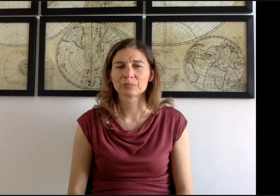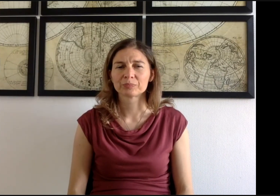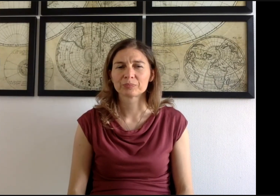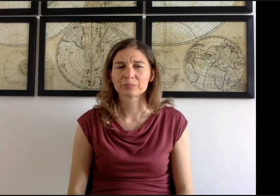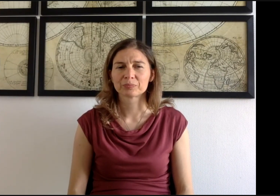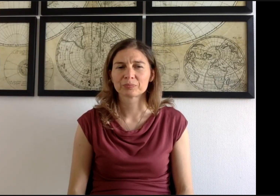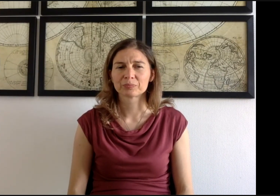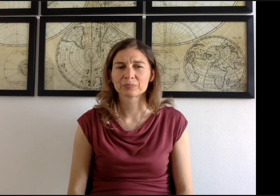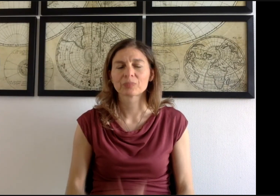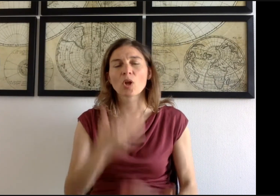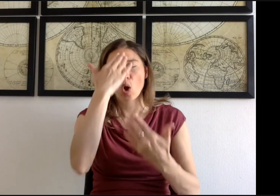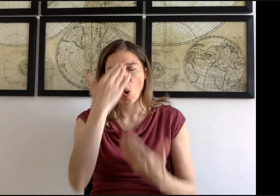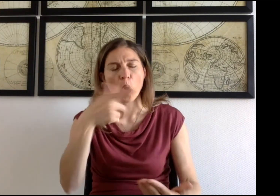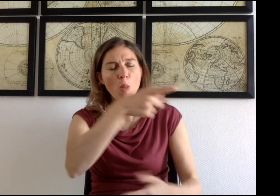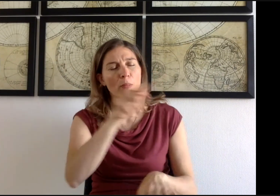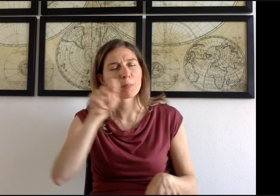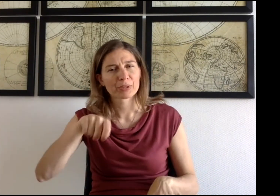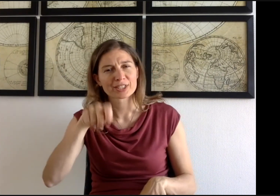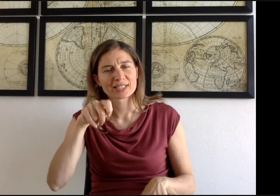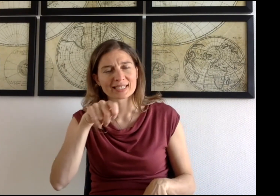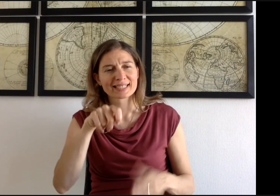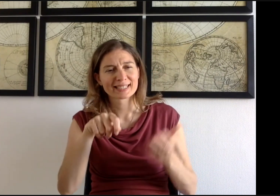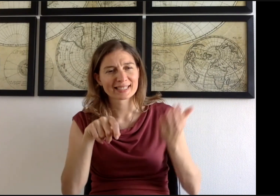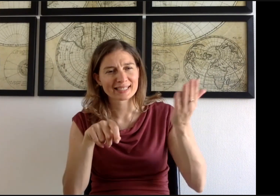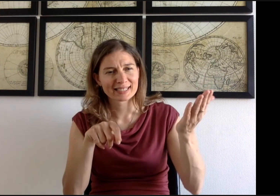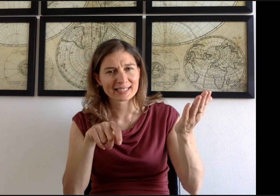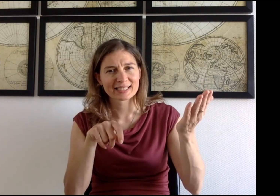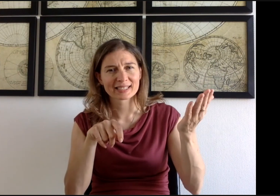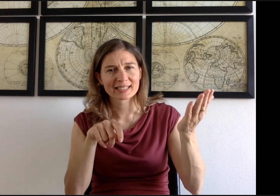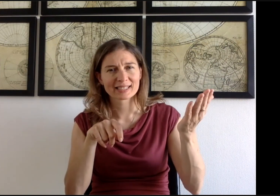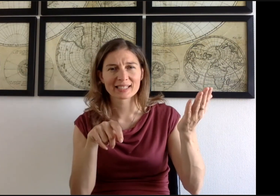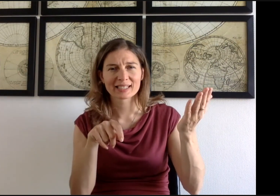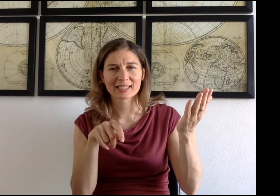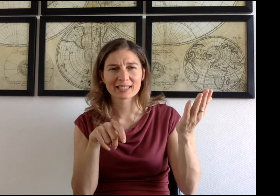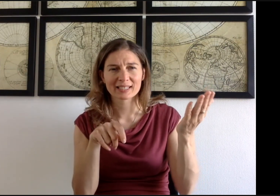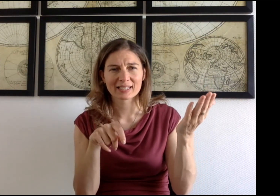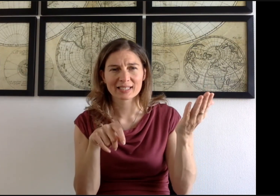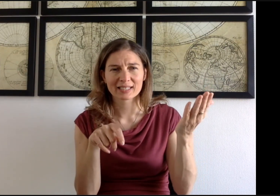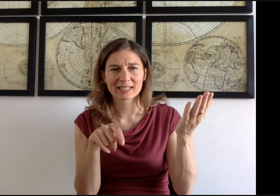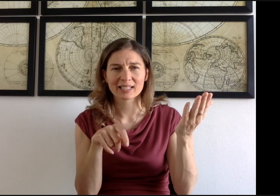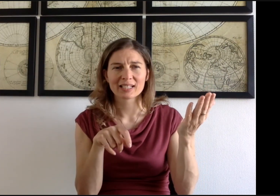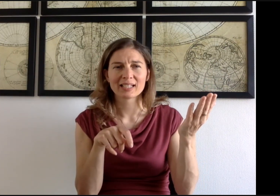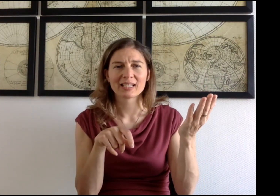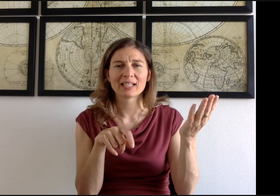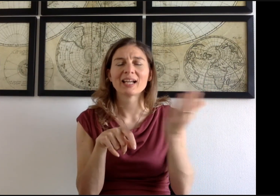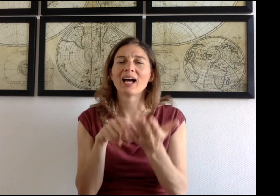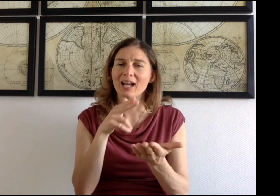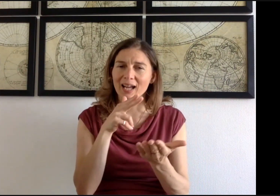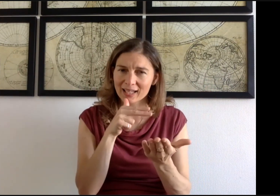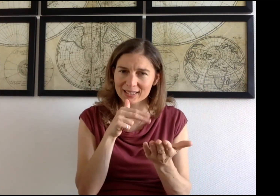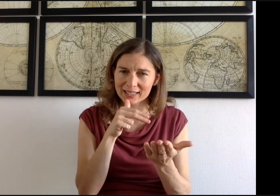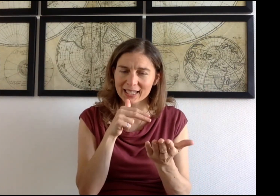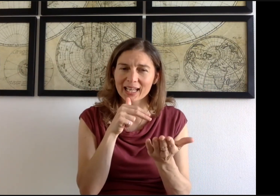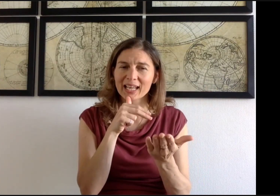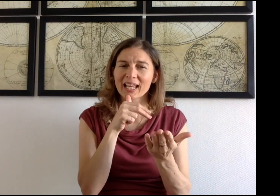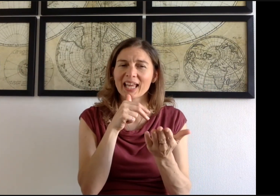Your honourable president, dear Catherine and dear colleagues,